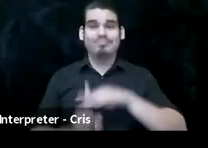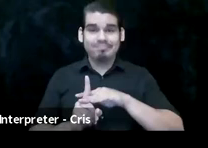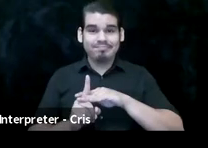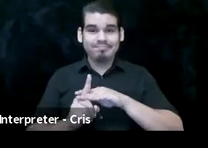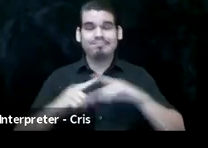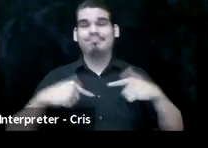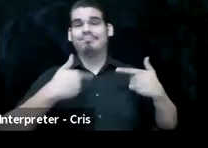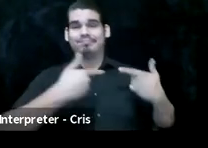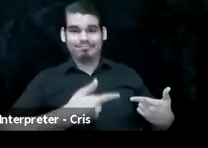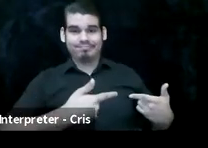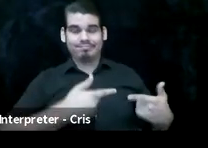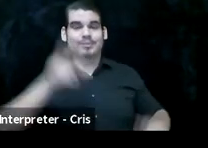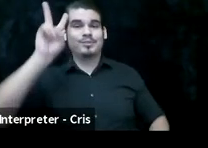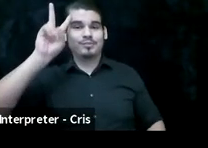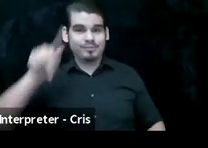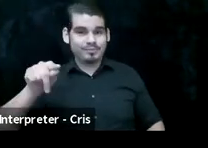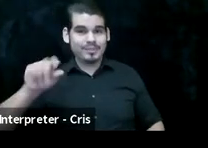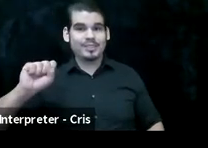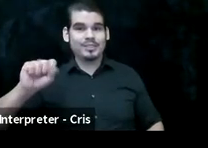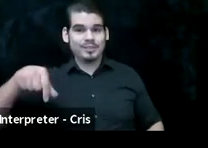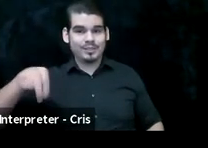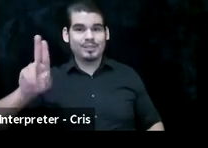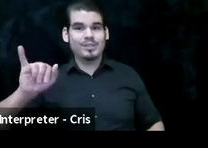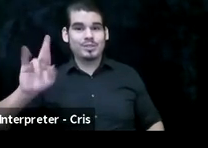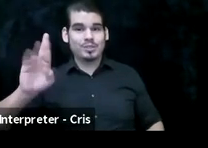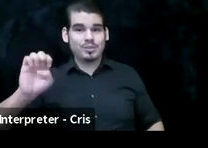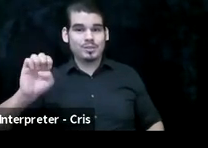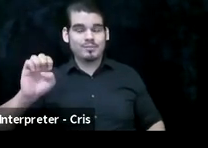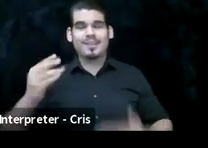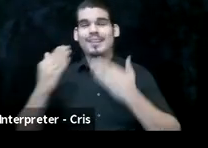Katherine Squire: Thank you and thank you both for for co presenting today so we're going to go ahead and wrap up.